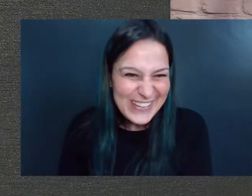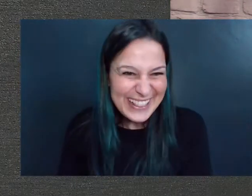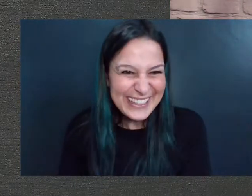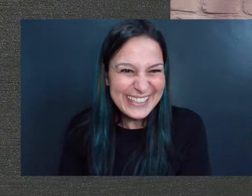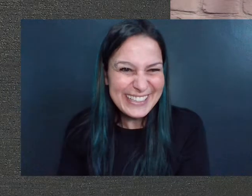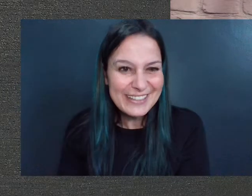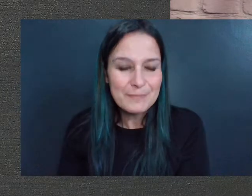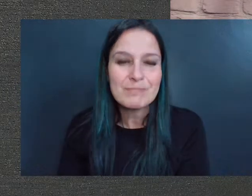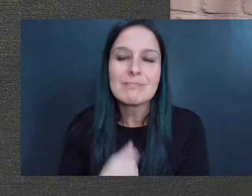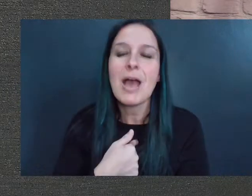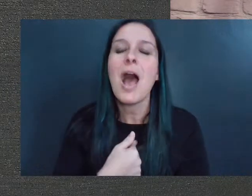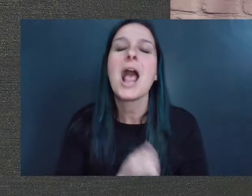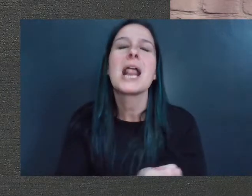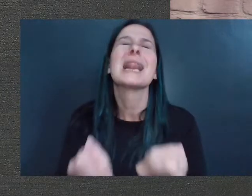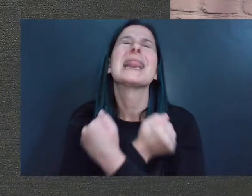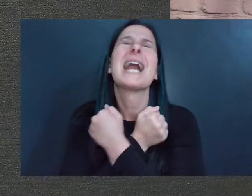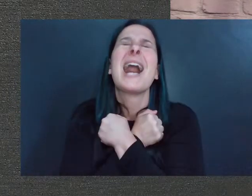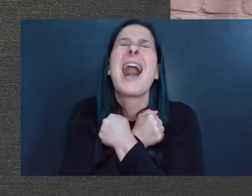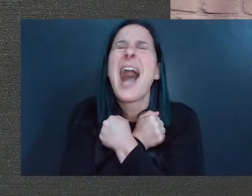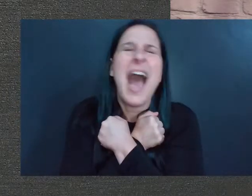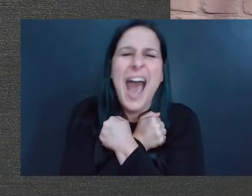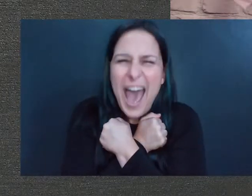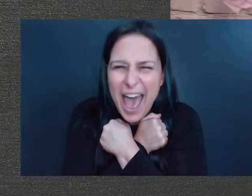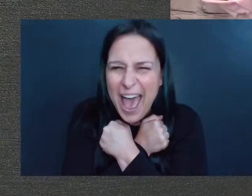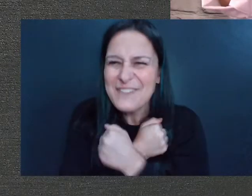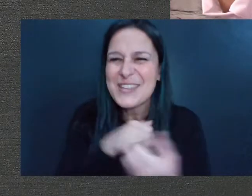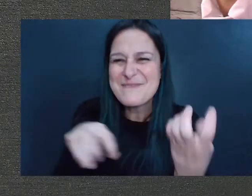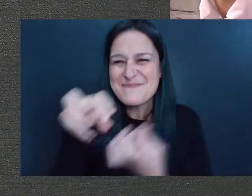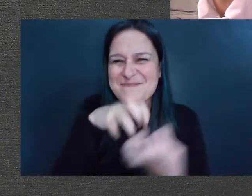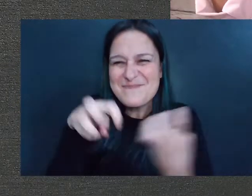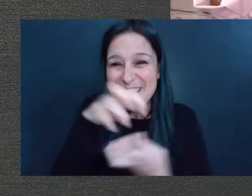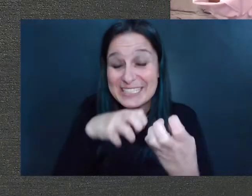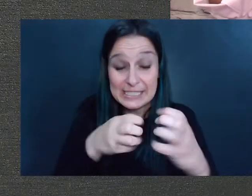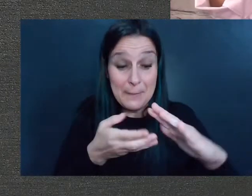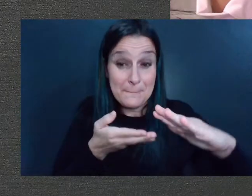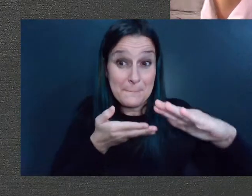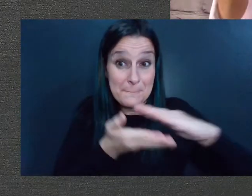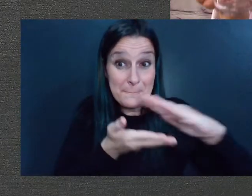I love mixing vinegar and baking soda together